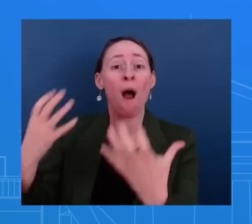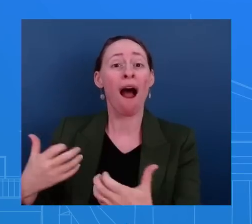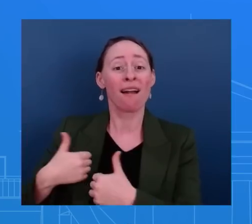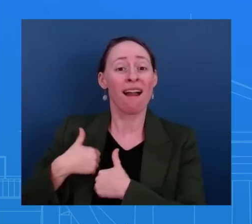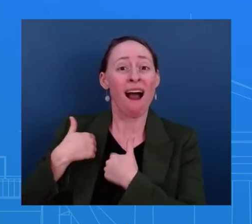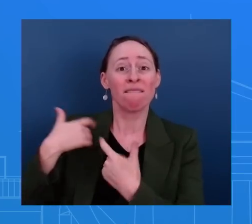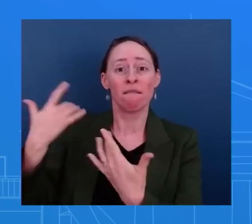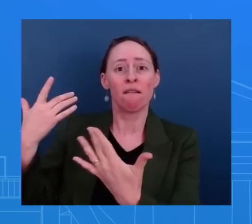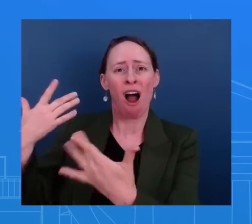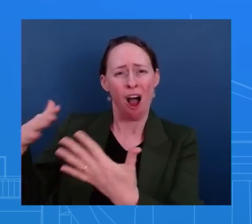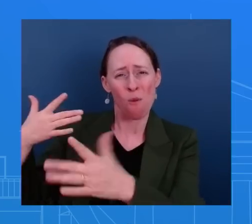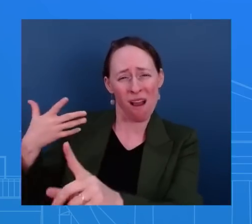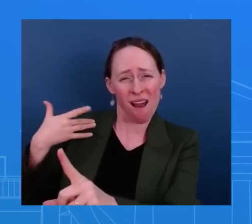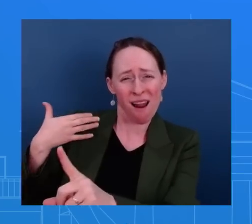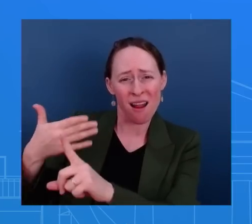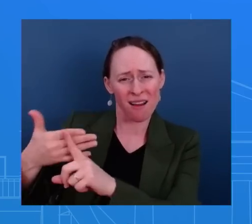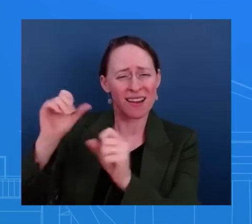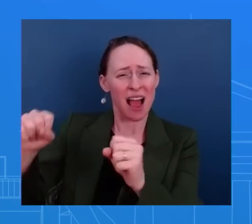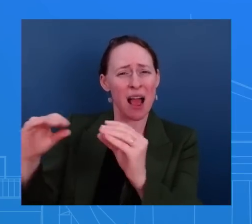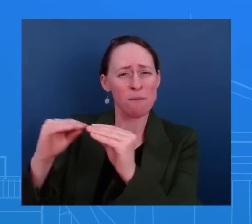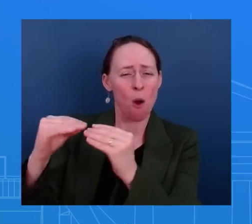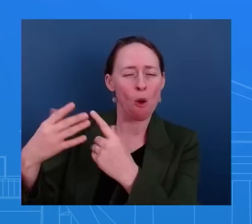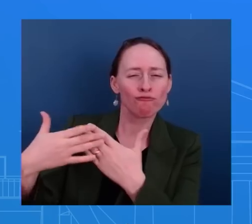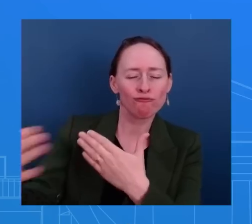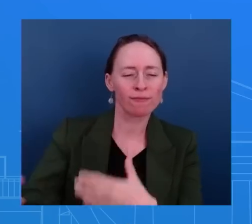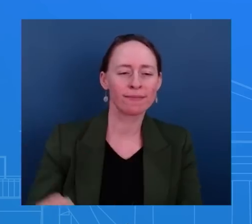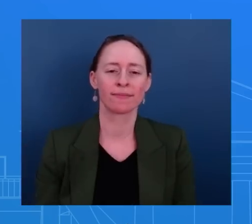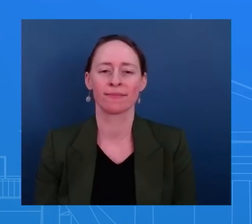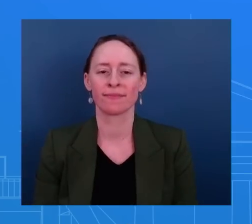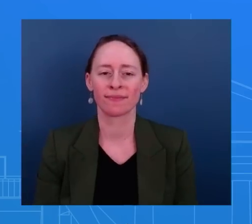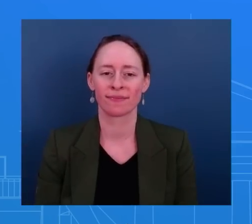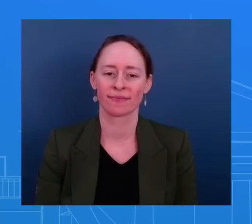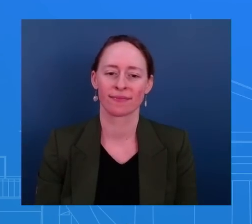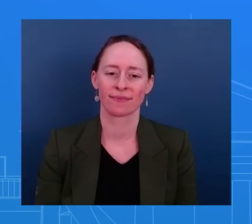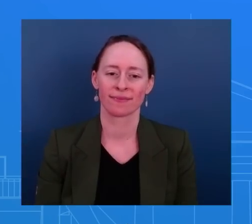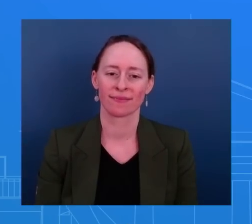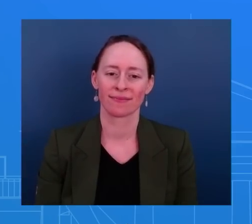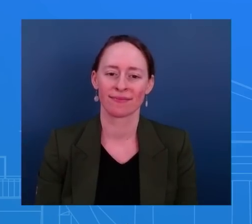Go ahead. Hey, Kelly O. I haven't seen you in a while. The Press: Hi there. Ms. Jean-Pierre: Hi. The Press: I've been around, just maybe not in this chair.